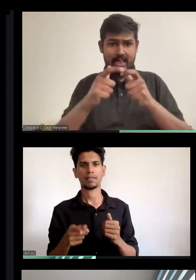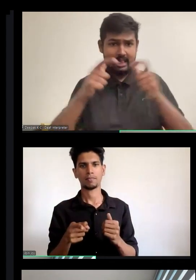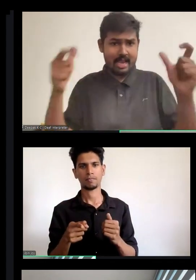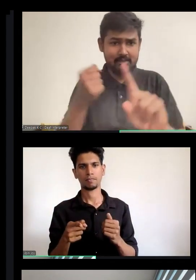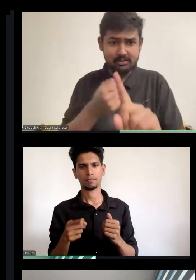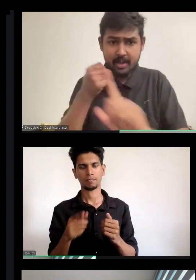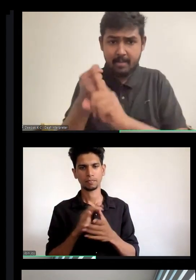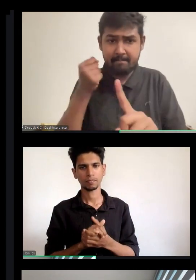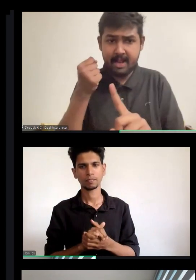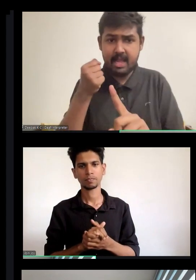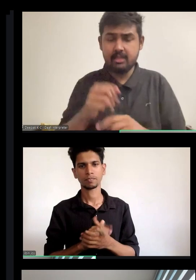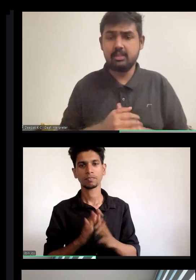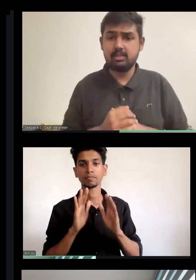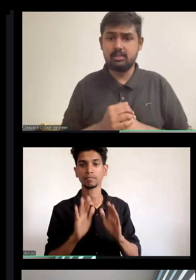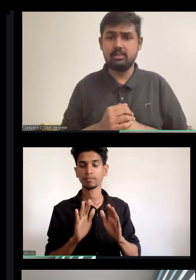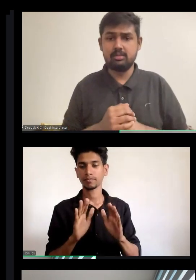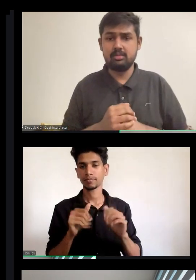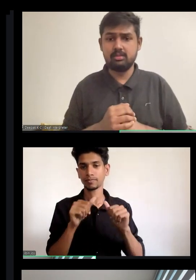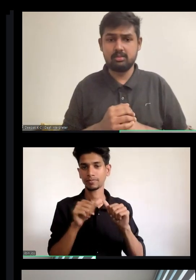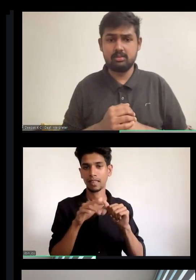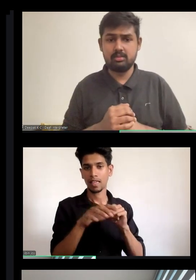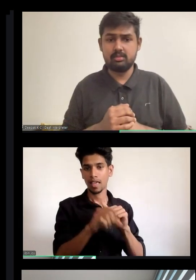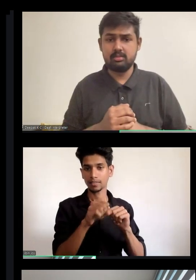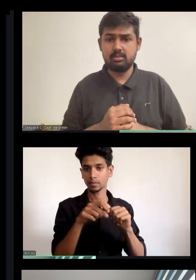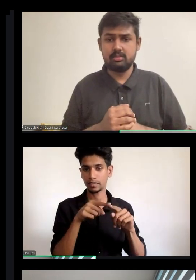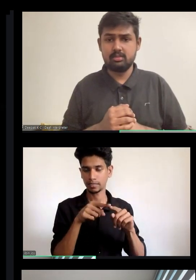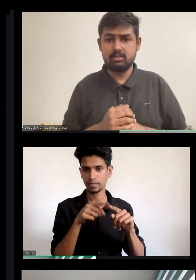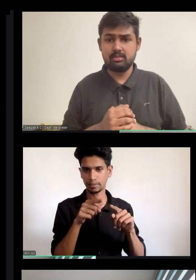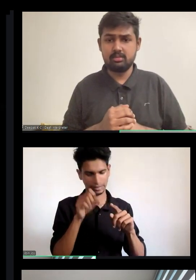Accessibility can unlock... I think there are different figures.